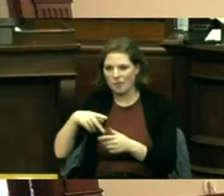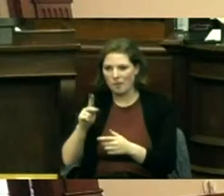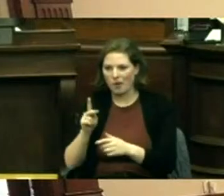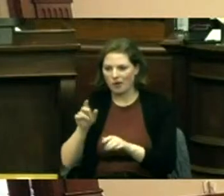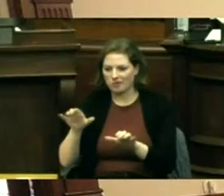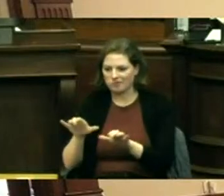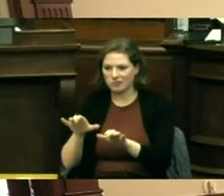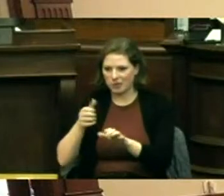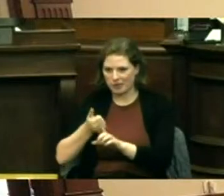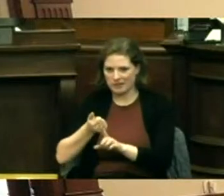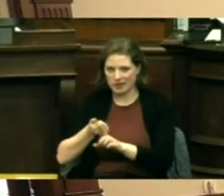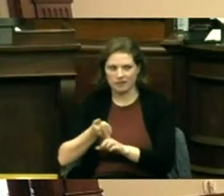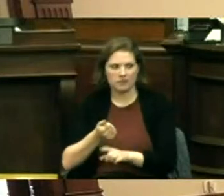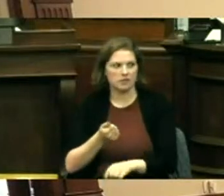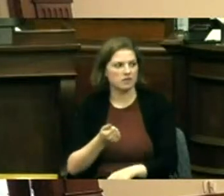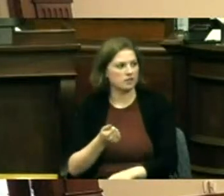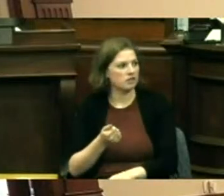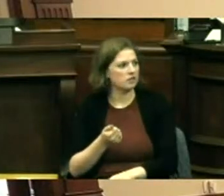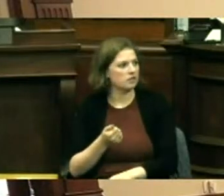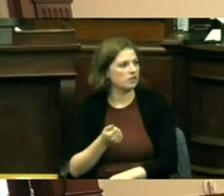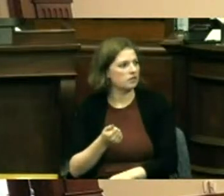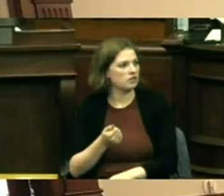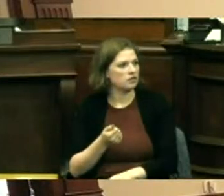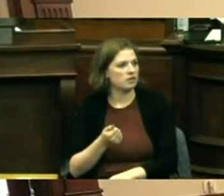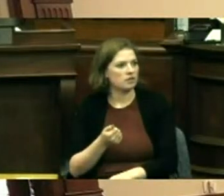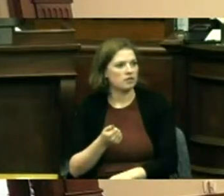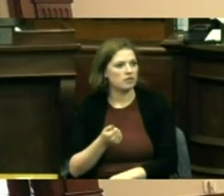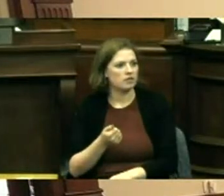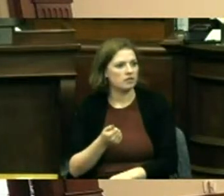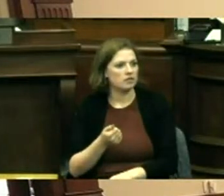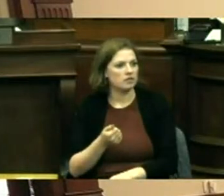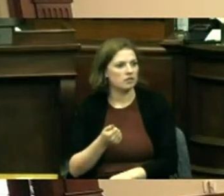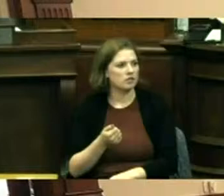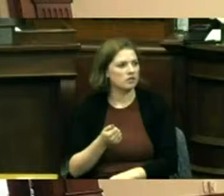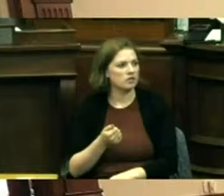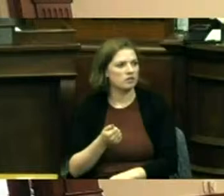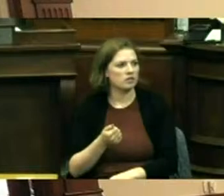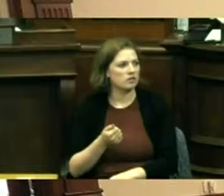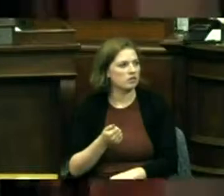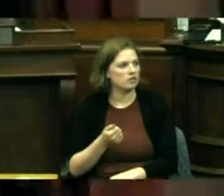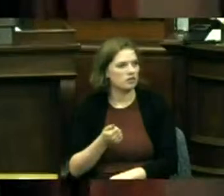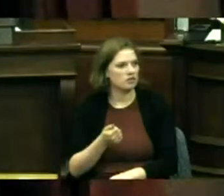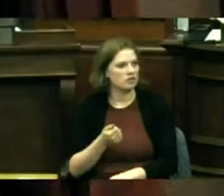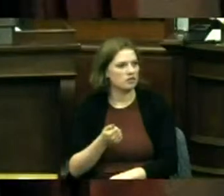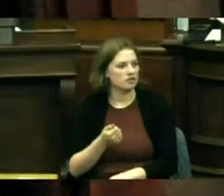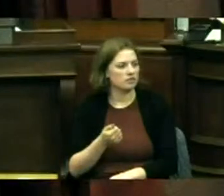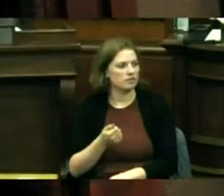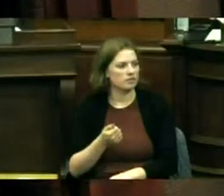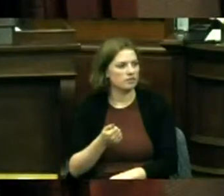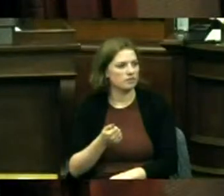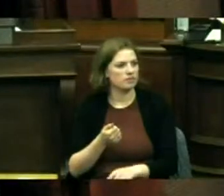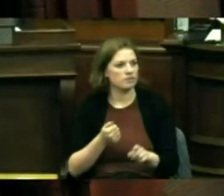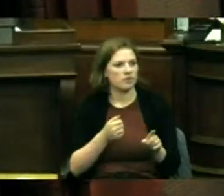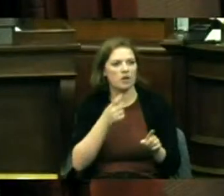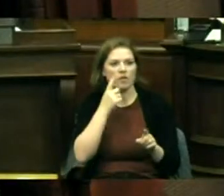recycling program? Or it's always going to be that people have to go out to Eco Park to do